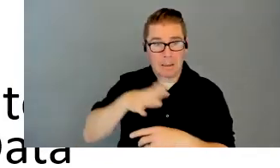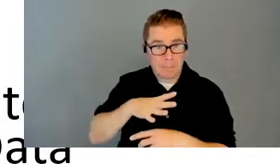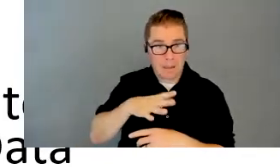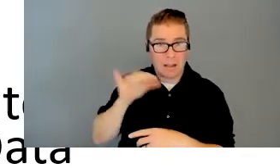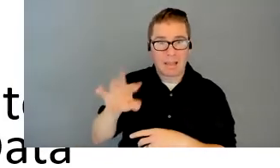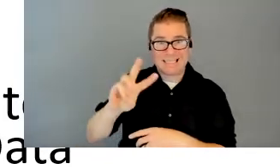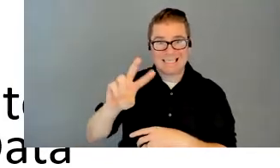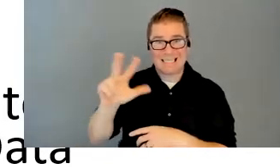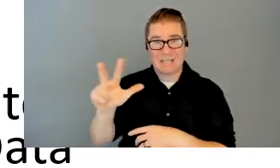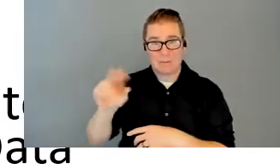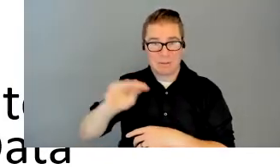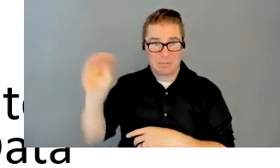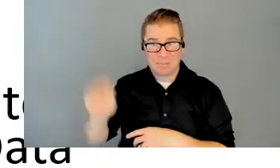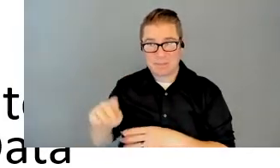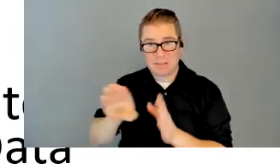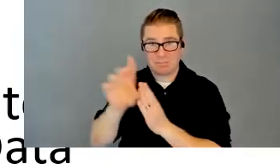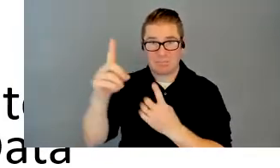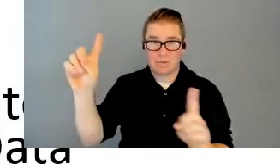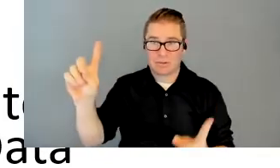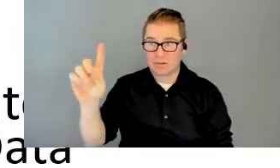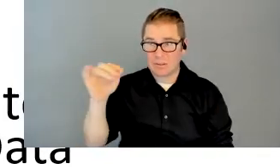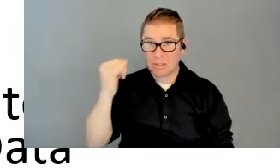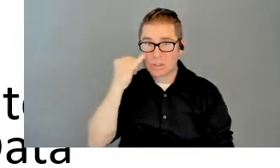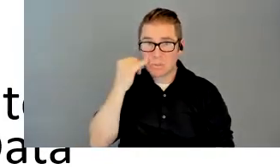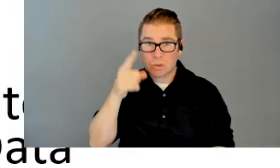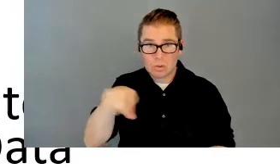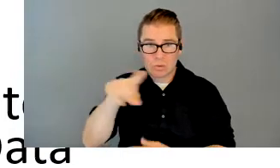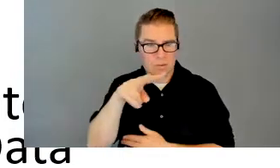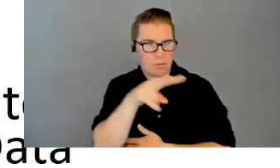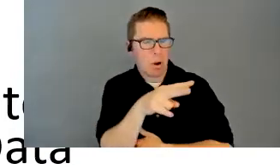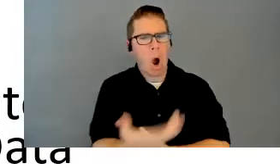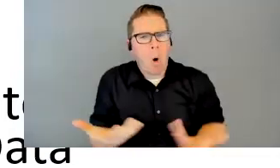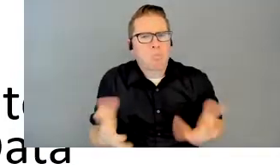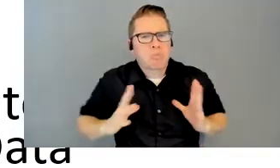then come and talk to Sean Mary Ann and I will take you coffee and explain